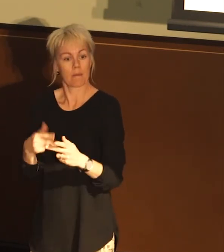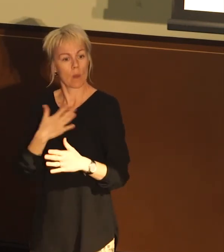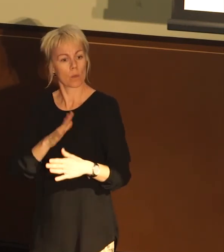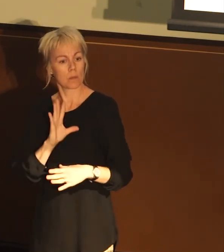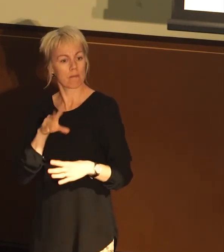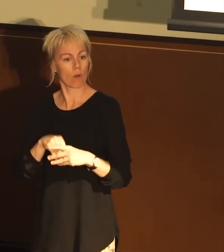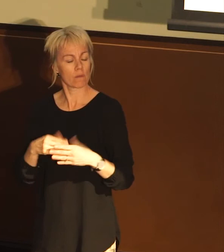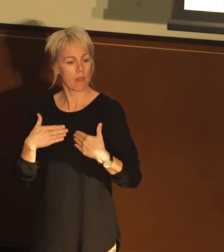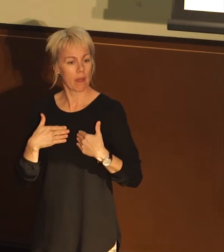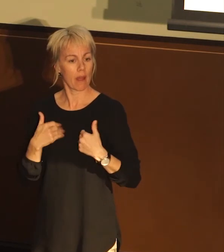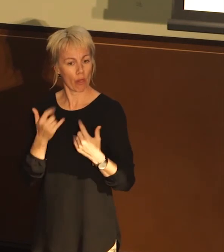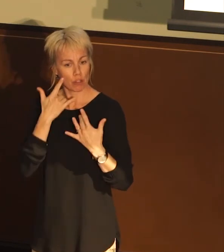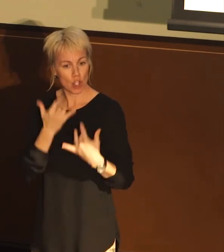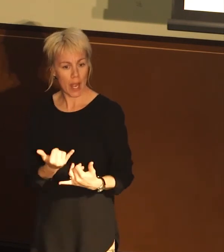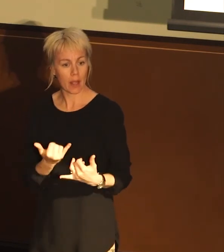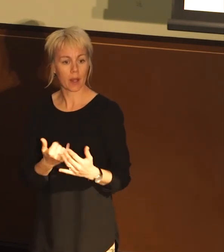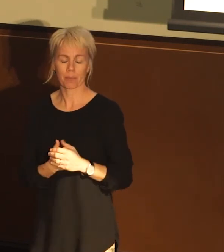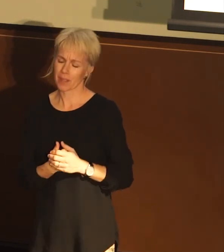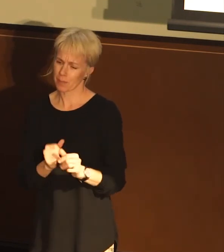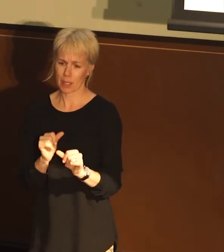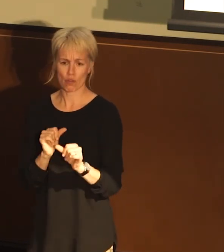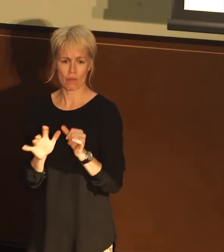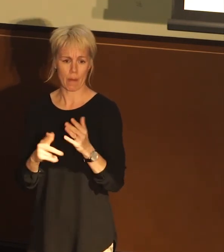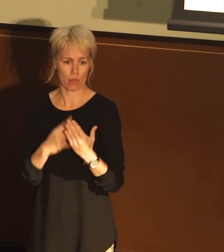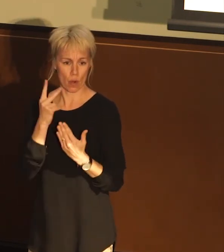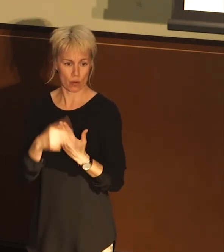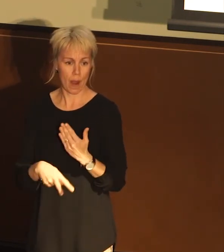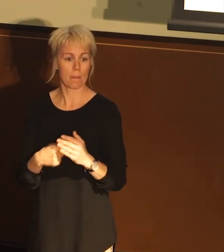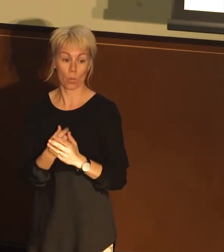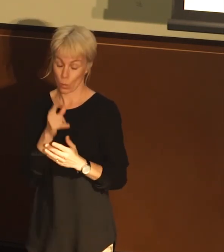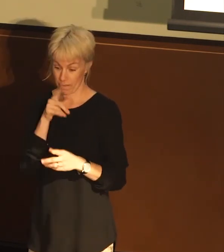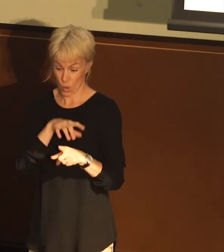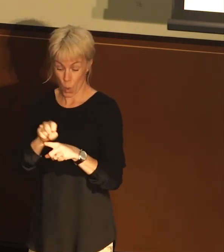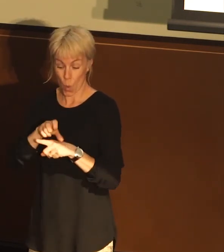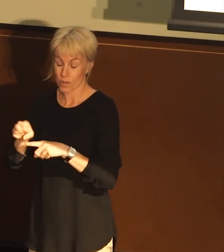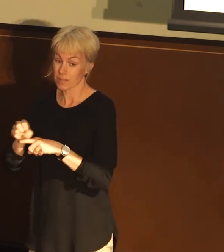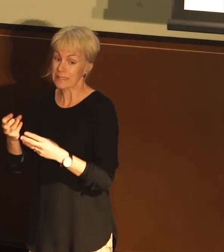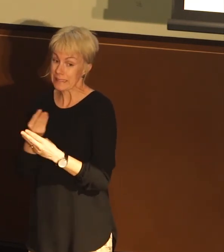which has been an amazing thing for us to do. We've been able to highlight some things for our team and some of the health and wellness programs